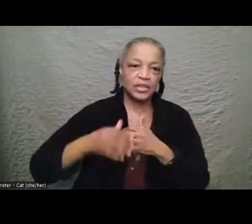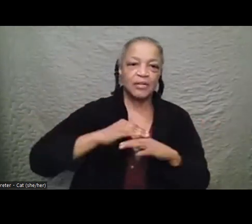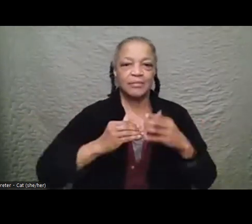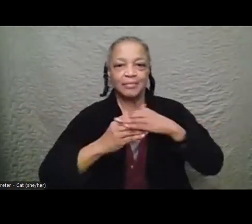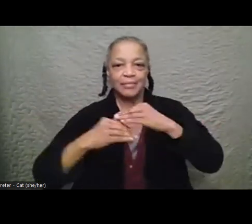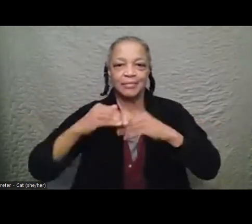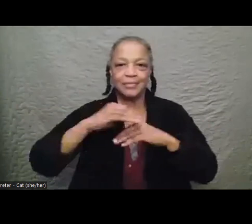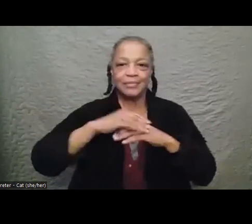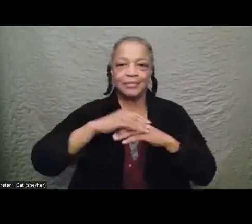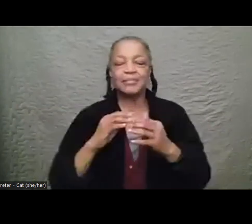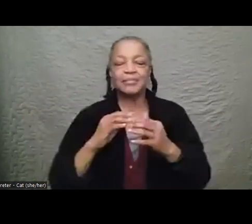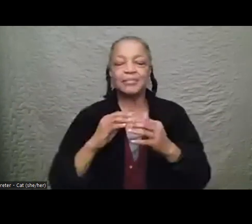how important it is.